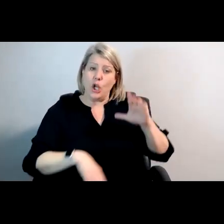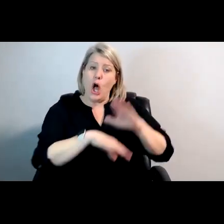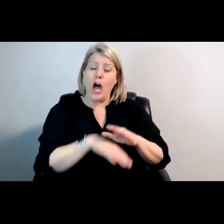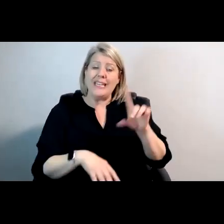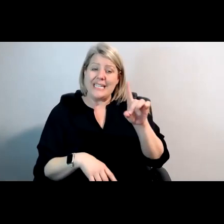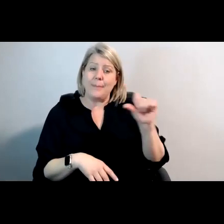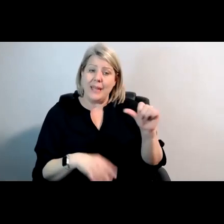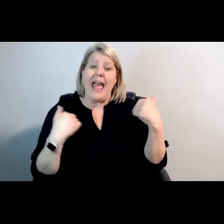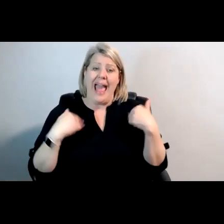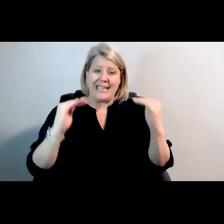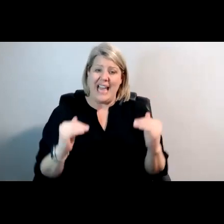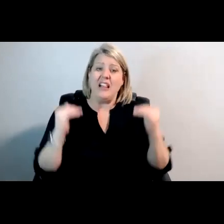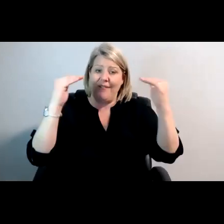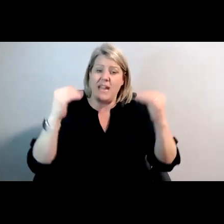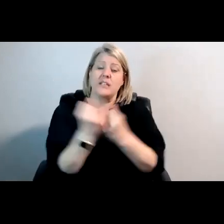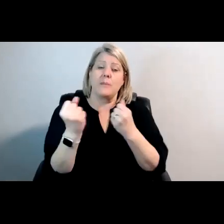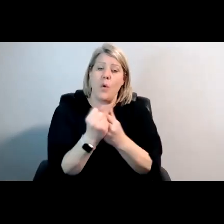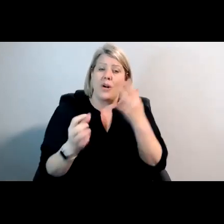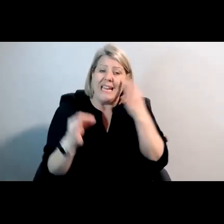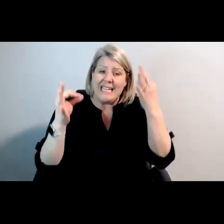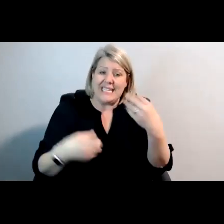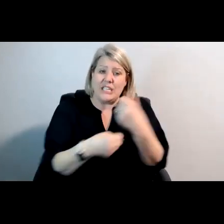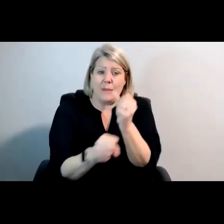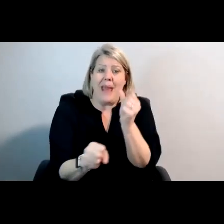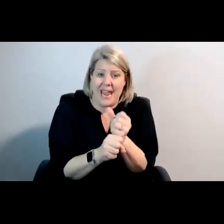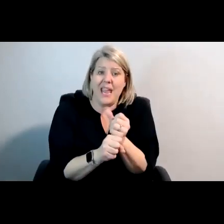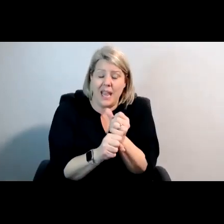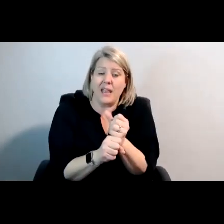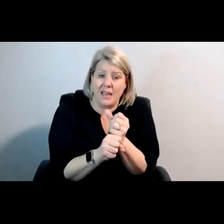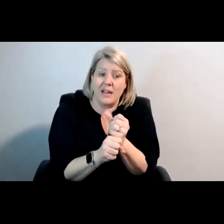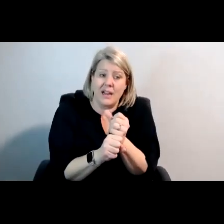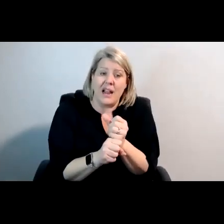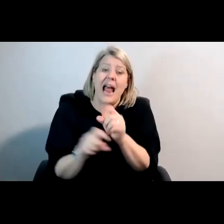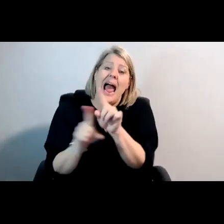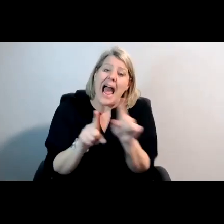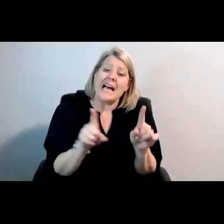supported decision-making in a legal sense as a federal civil rights issue,